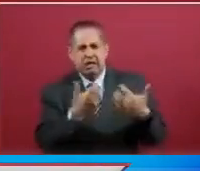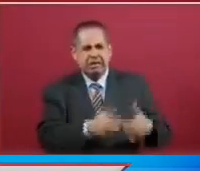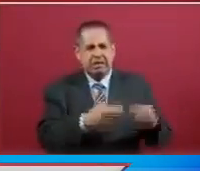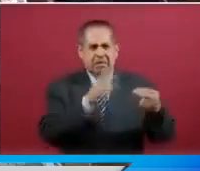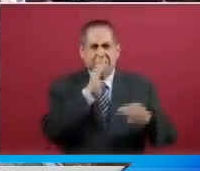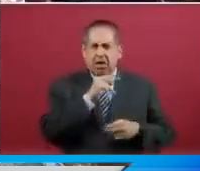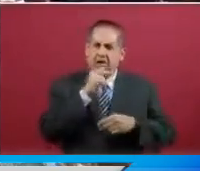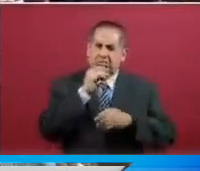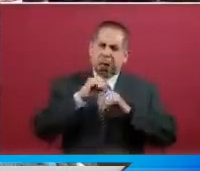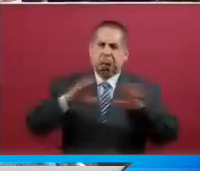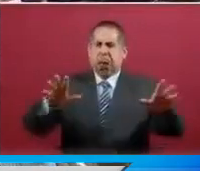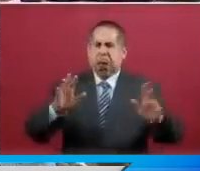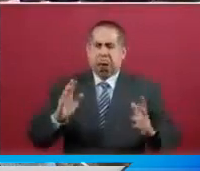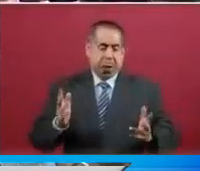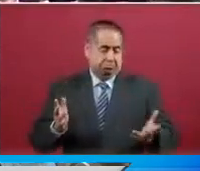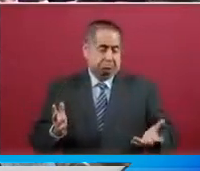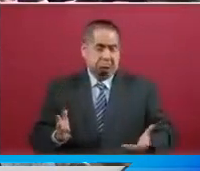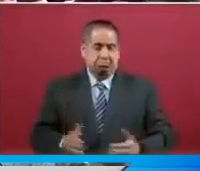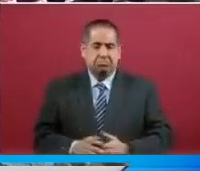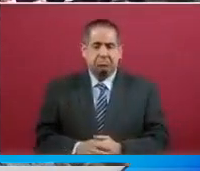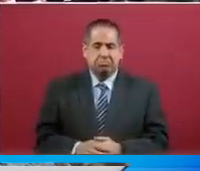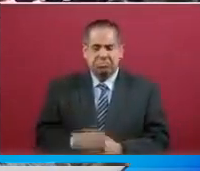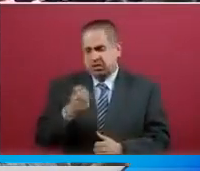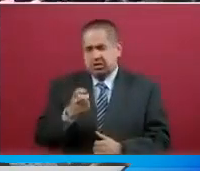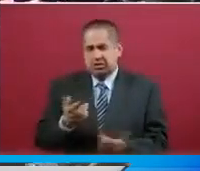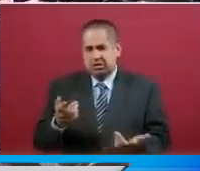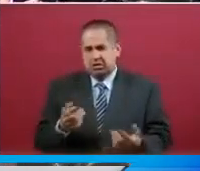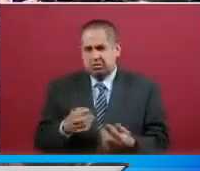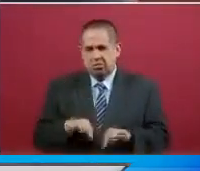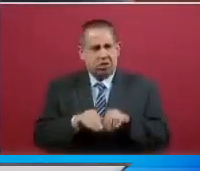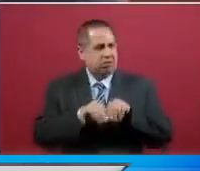The names of companies that are committing acts of corruption will be announced